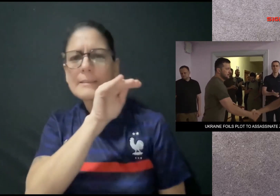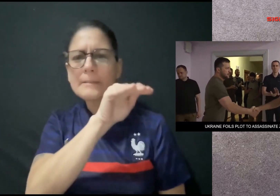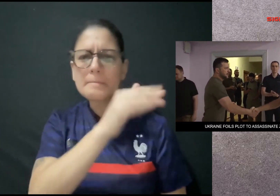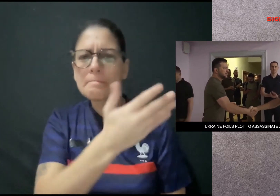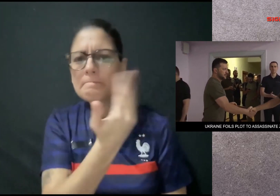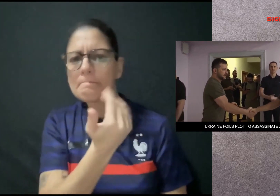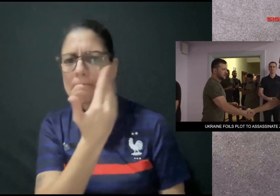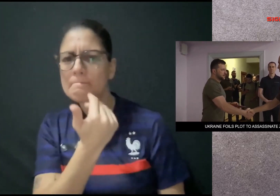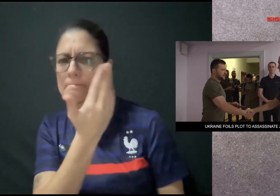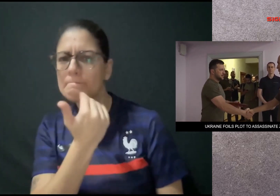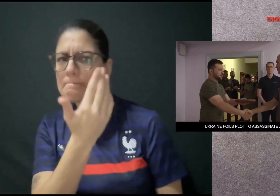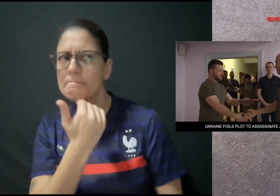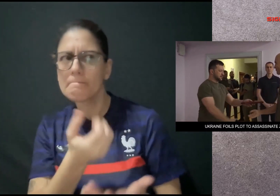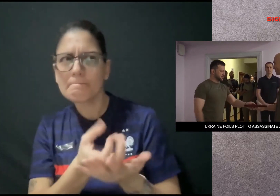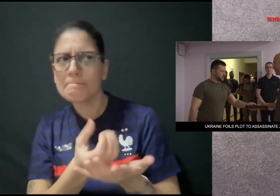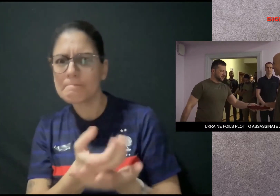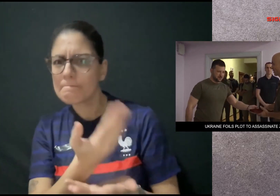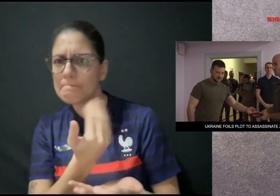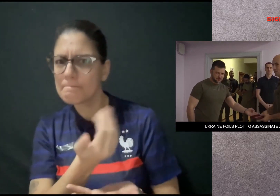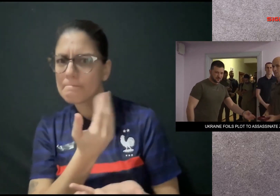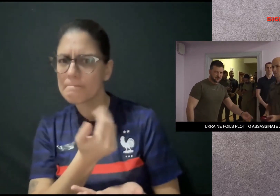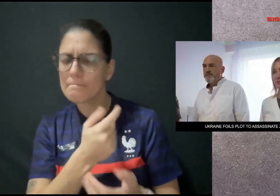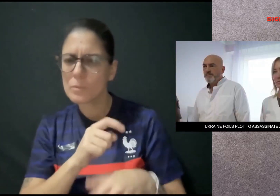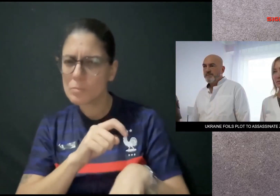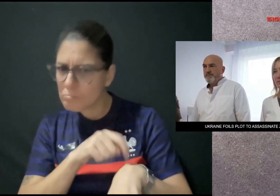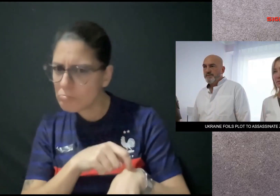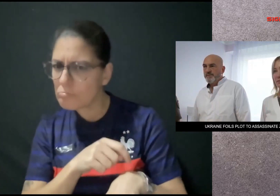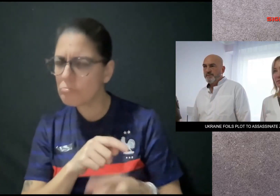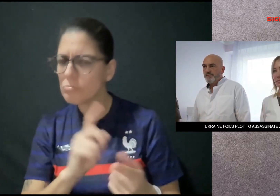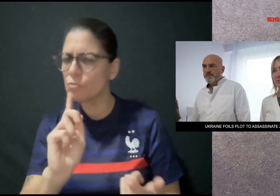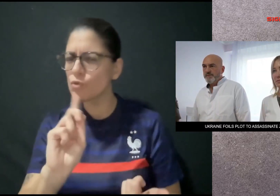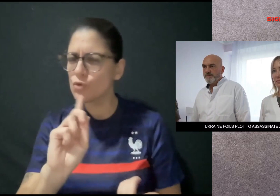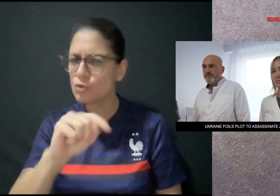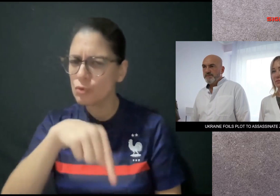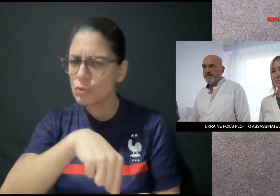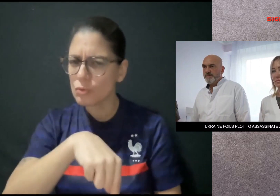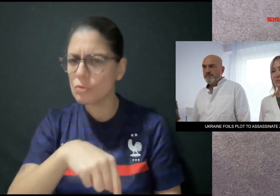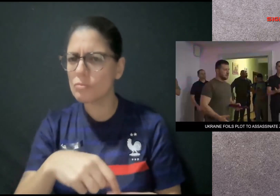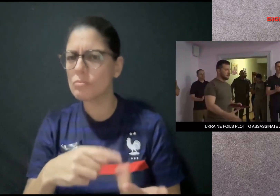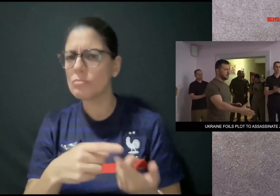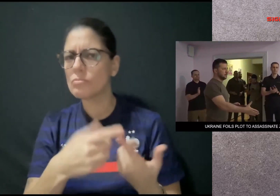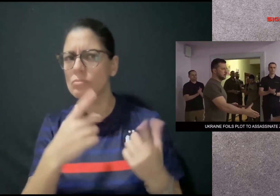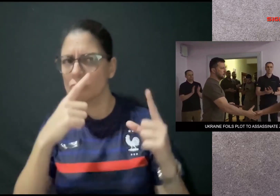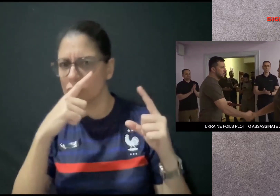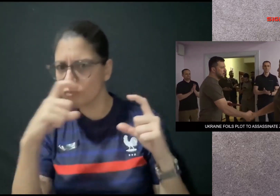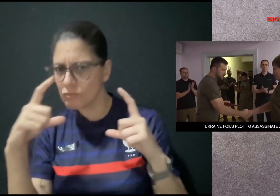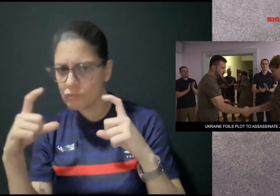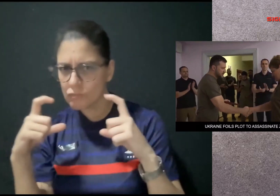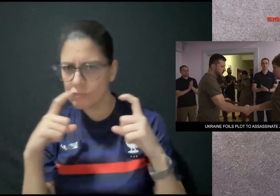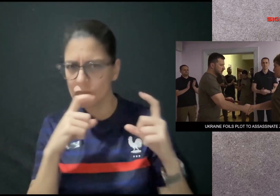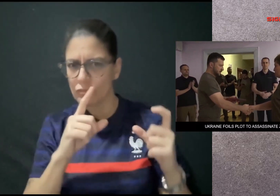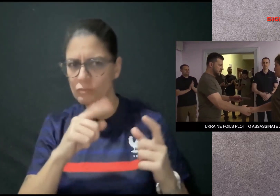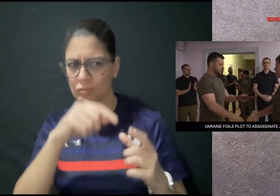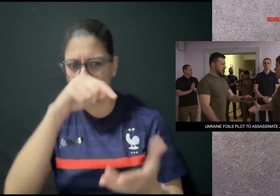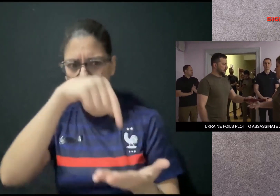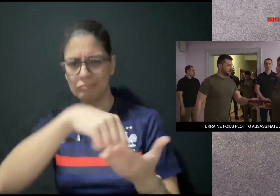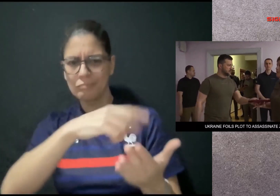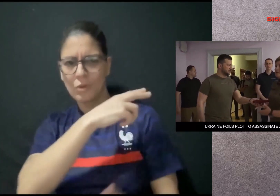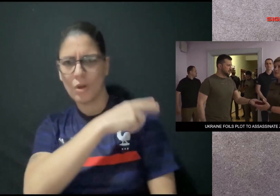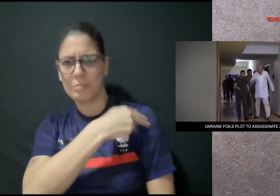say she was asked to provide information about the time the place and possibly pictures of